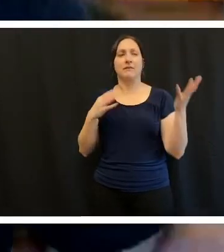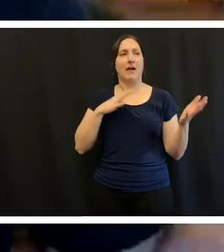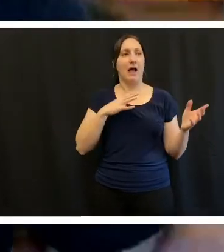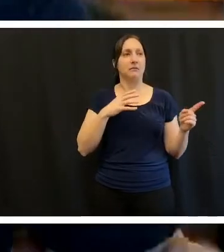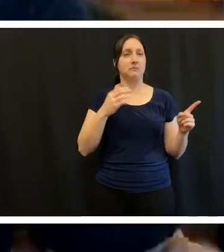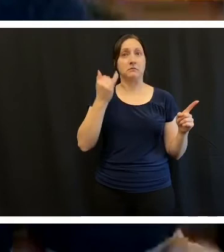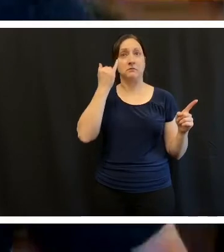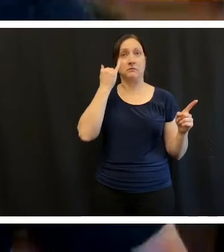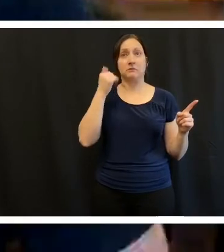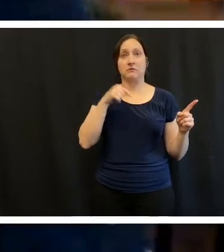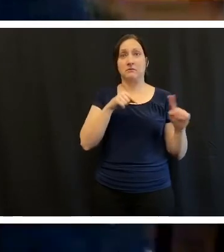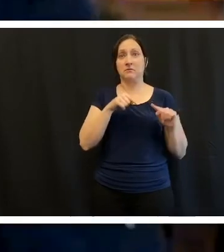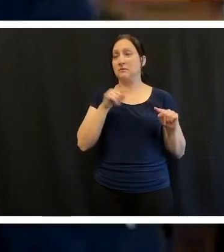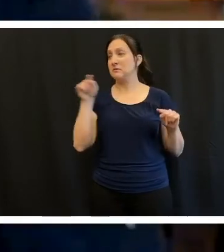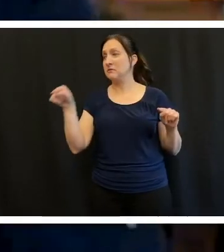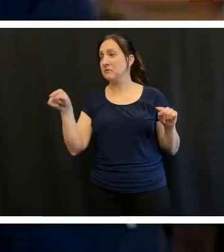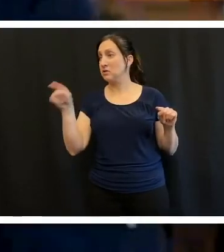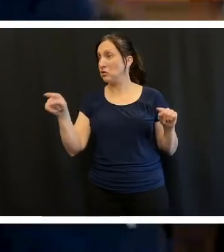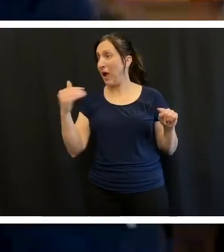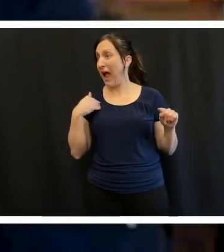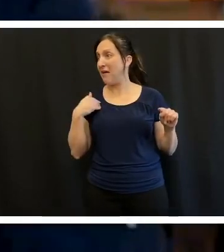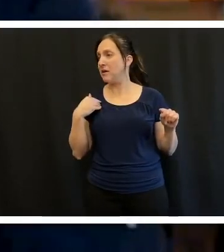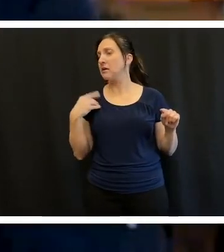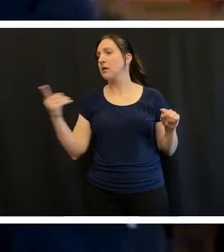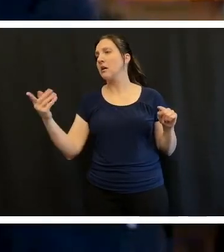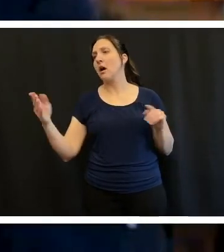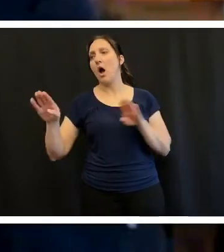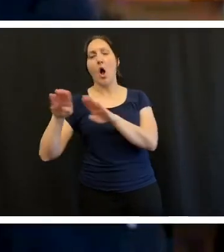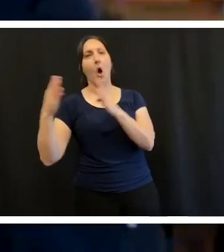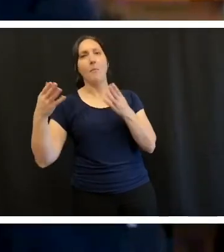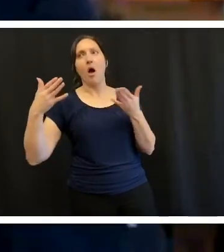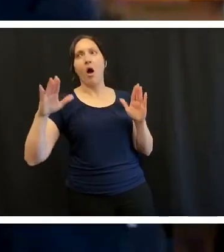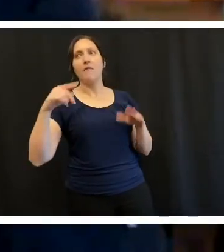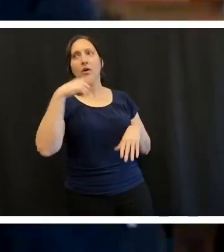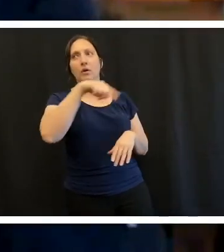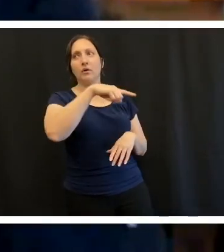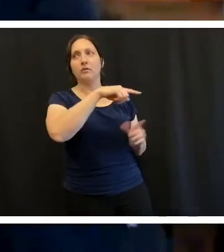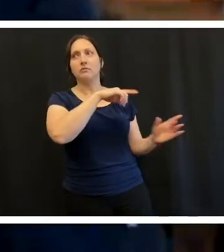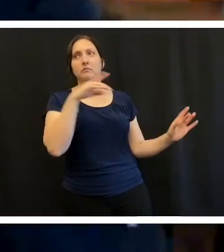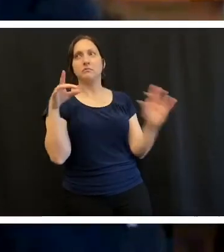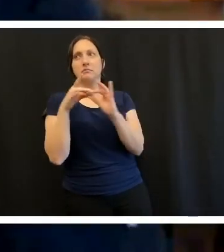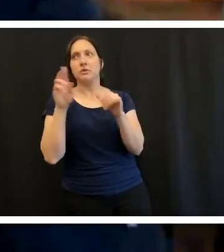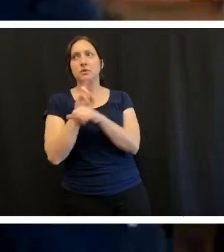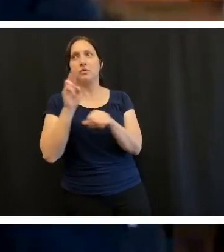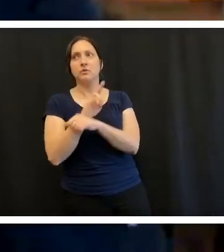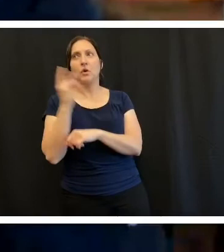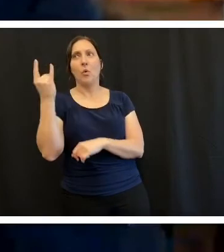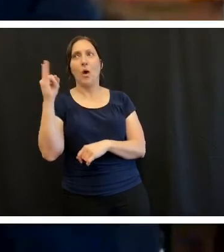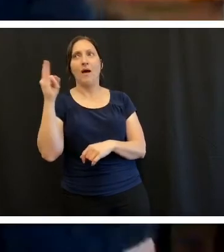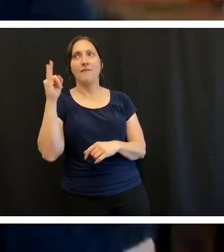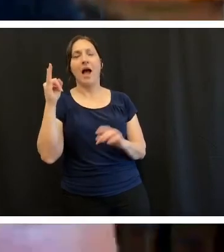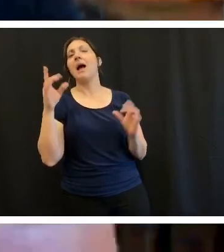to the gas station at the end of the road where they might be able to just use yours in this time of need.